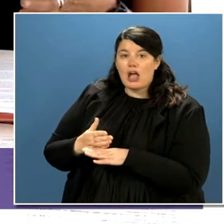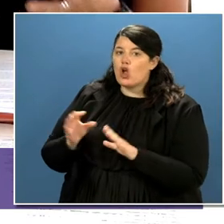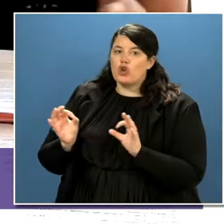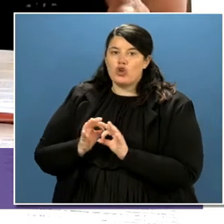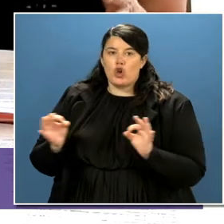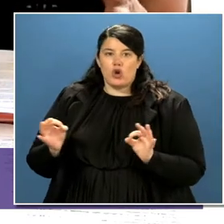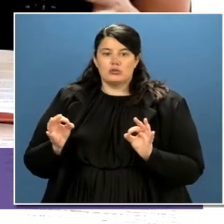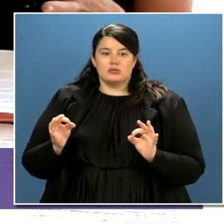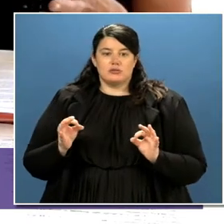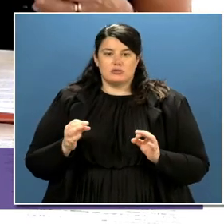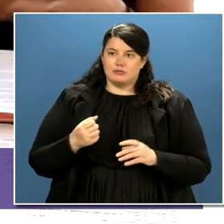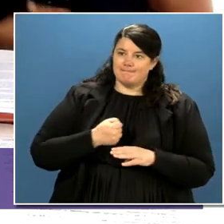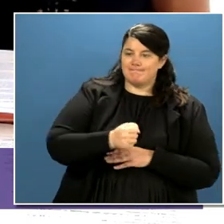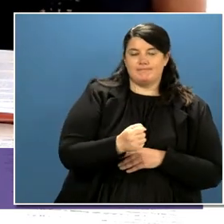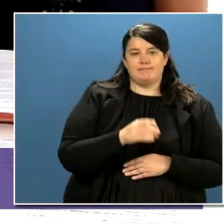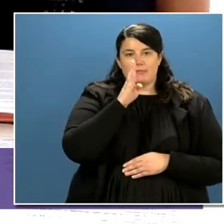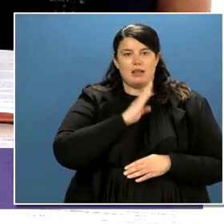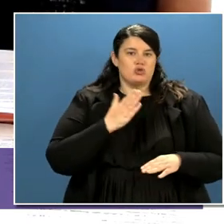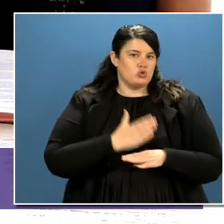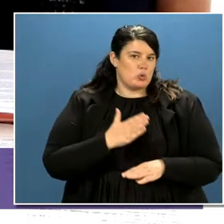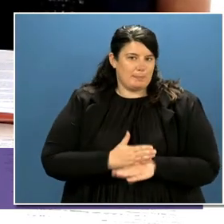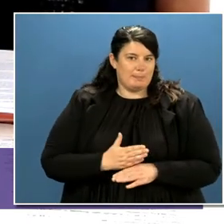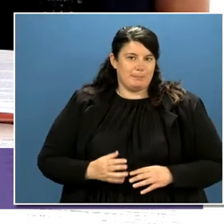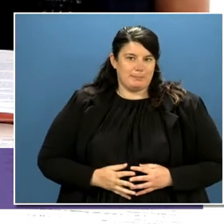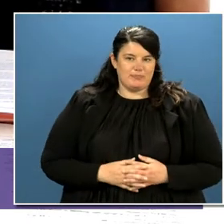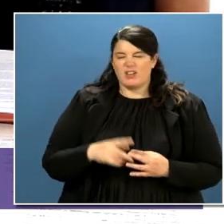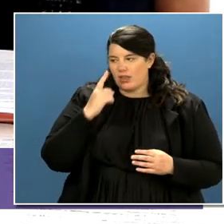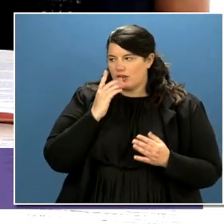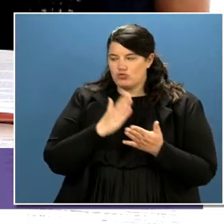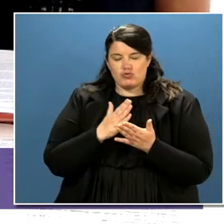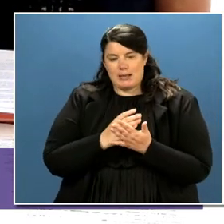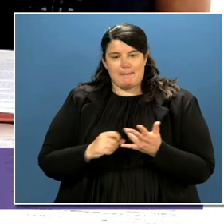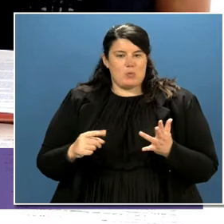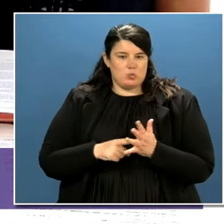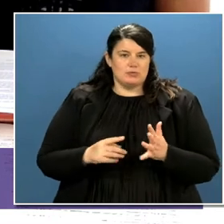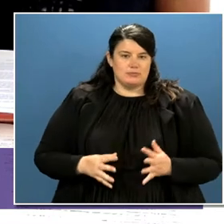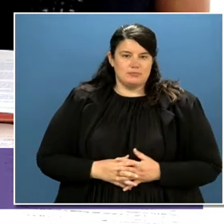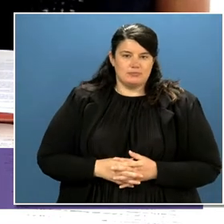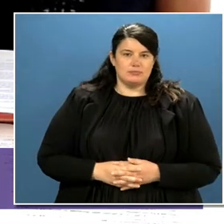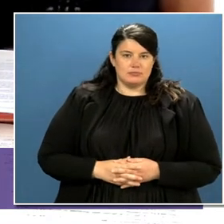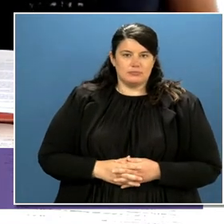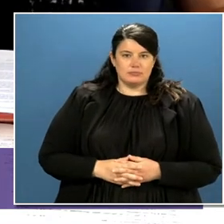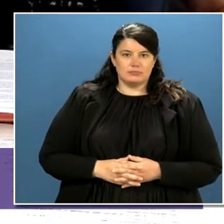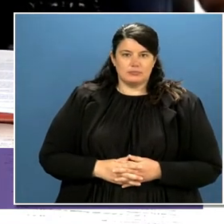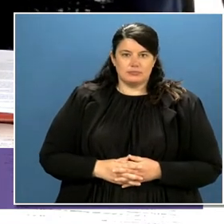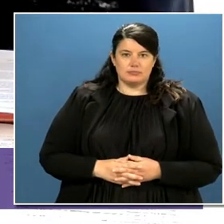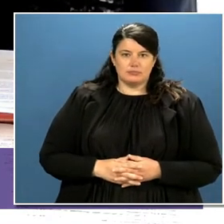just getting them a job, which I think is a critical piece of the puzzle. There is so much we could talk about.